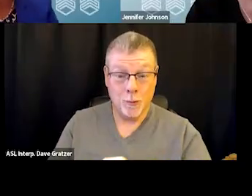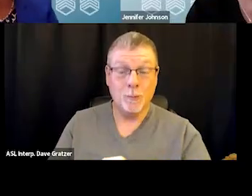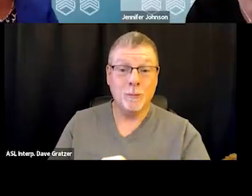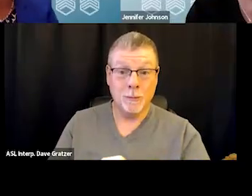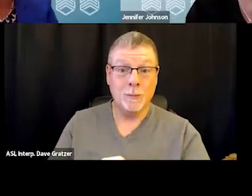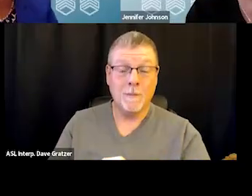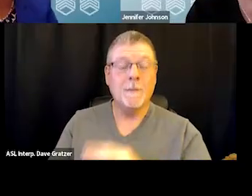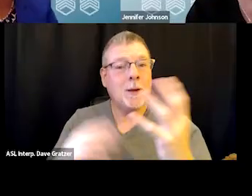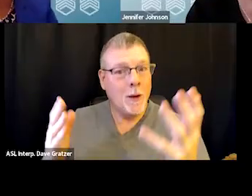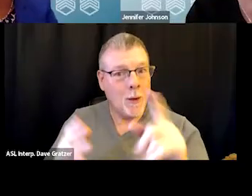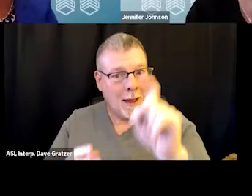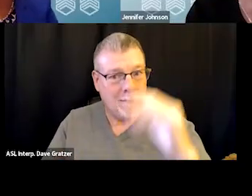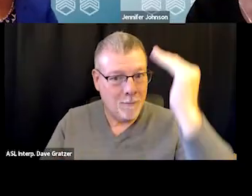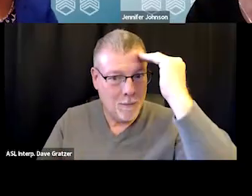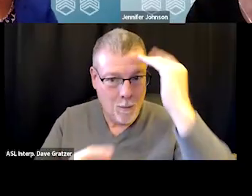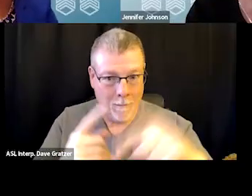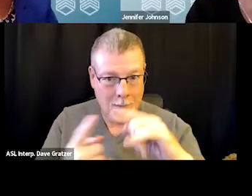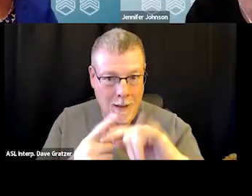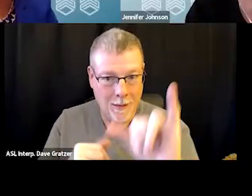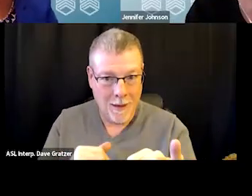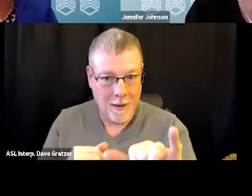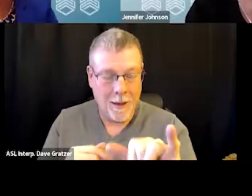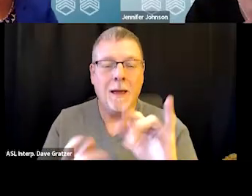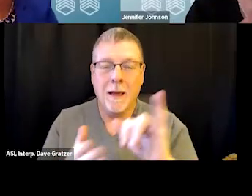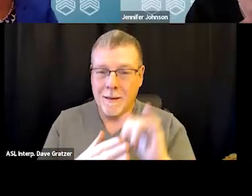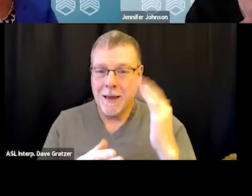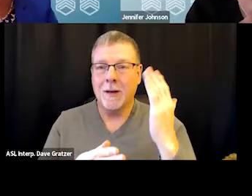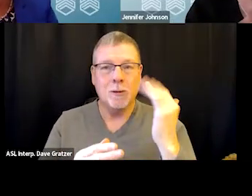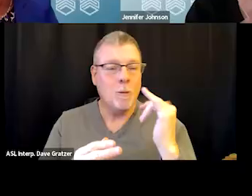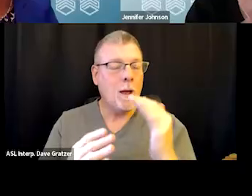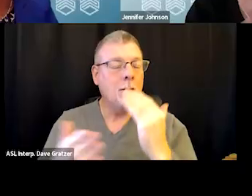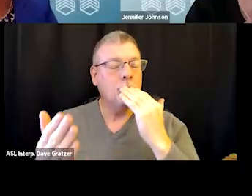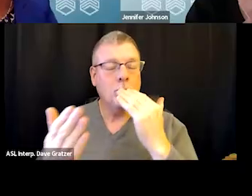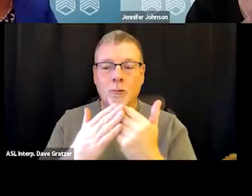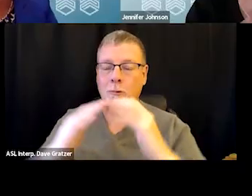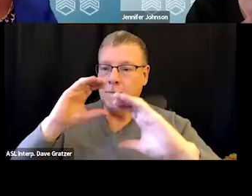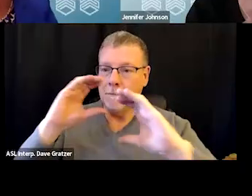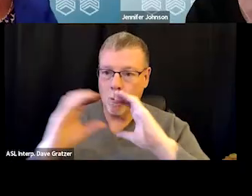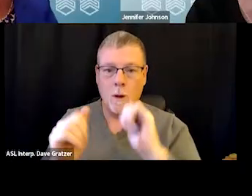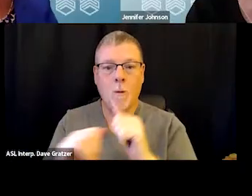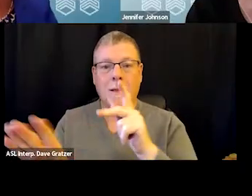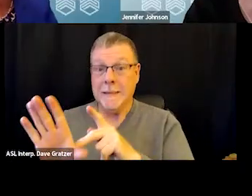and we have to be aware of that. So that's again why really, really good communication with a psychiatrist is important.